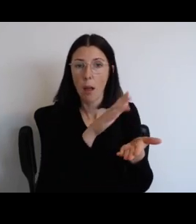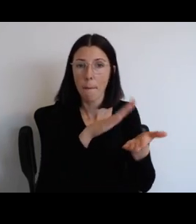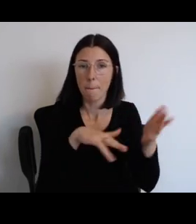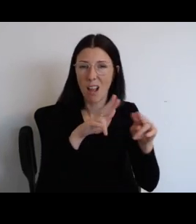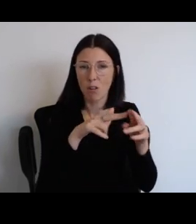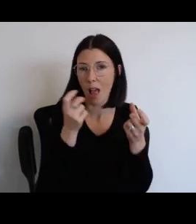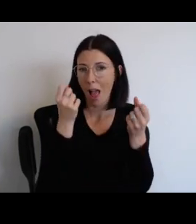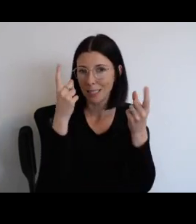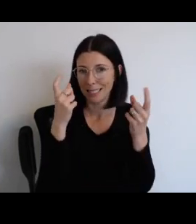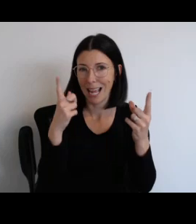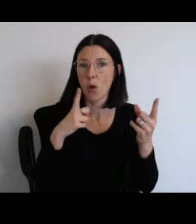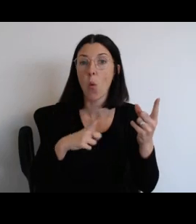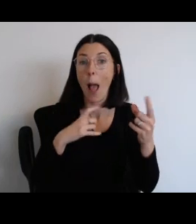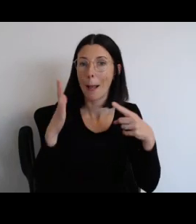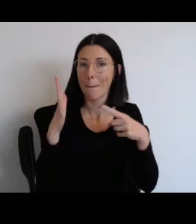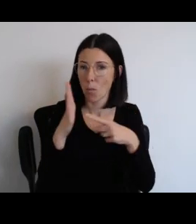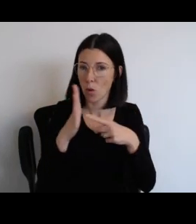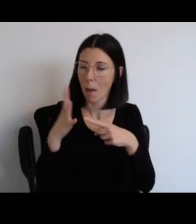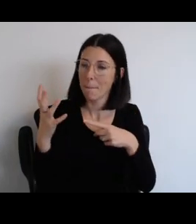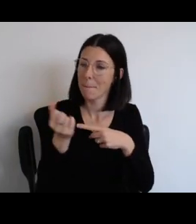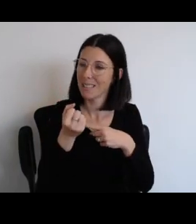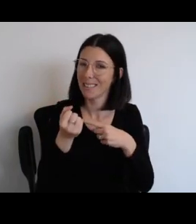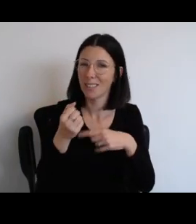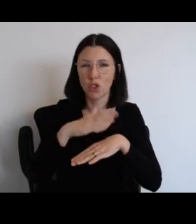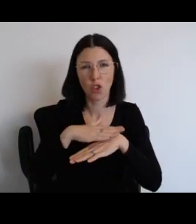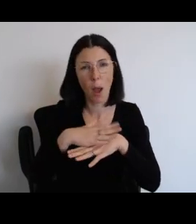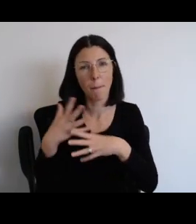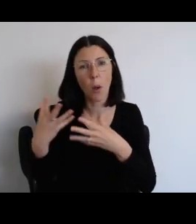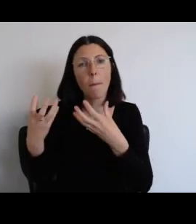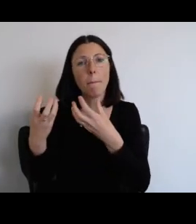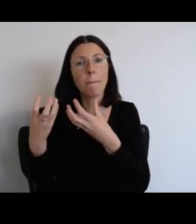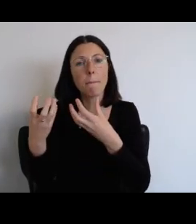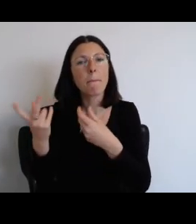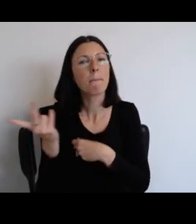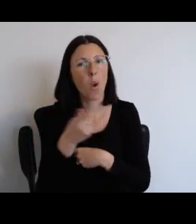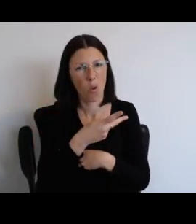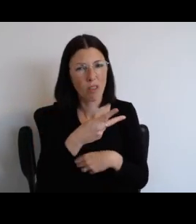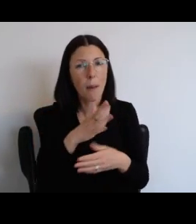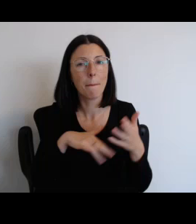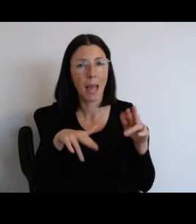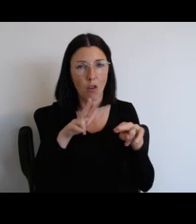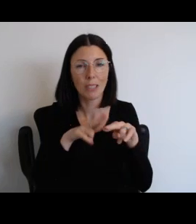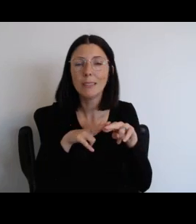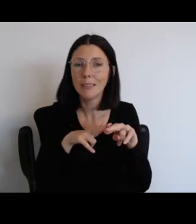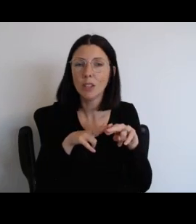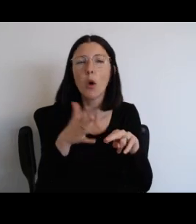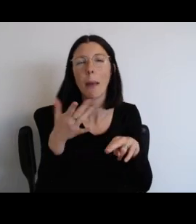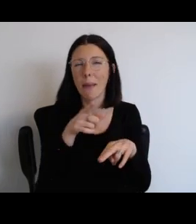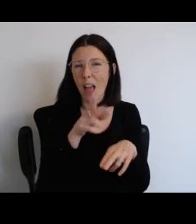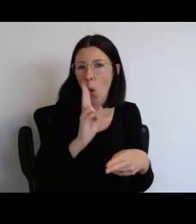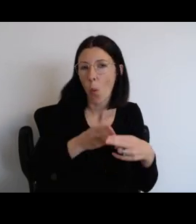so long as it's safe um and that might be a quick way to overcome whatever the issues are um with